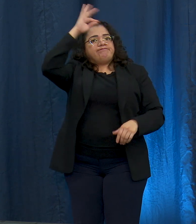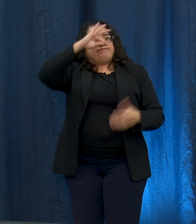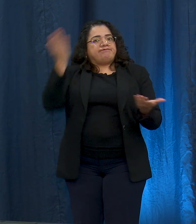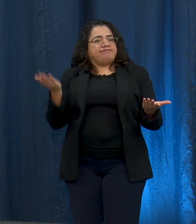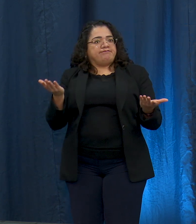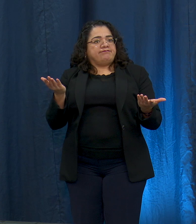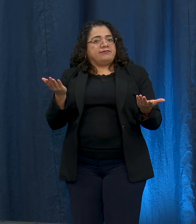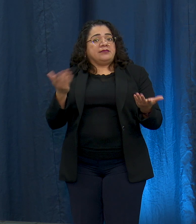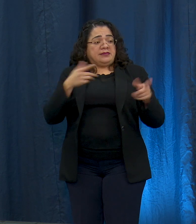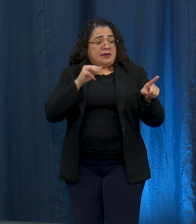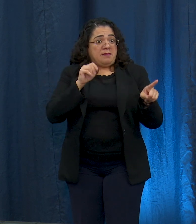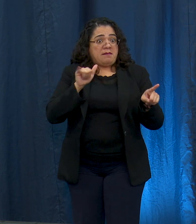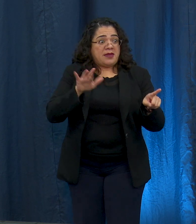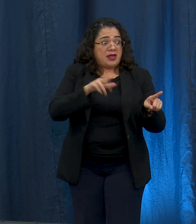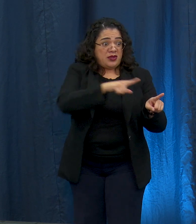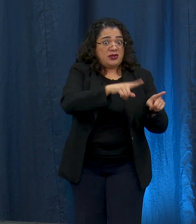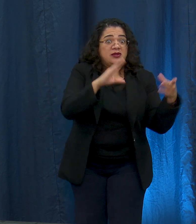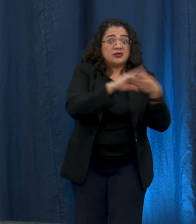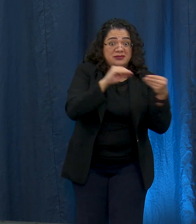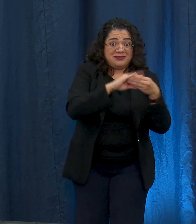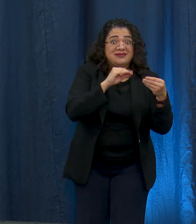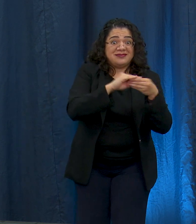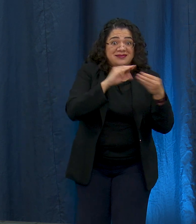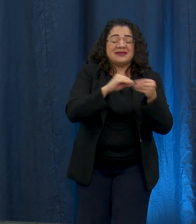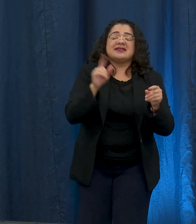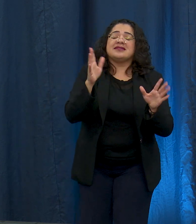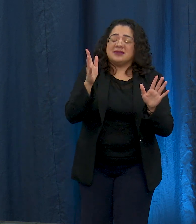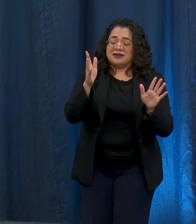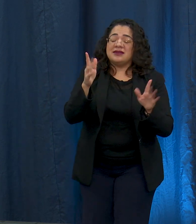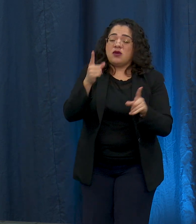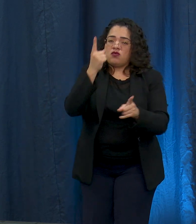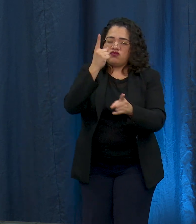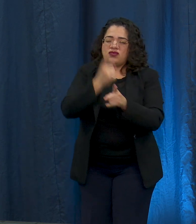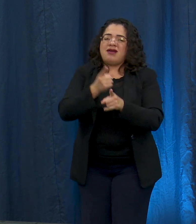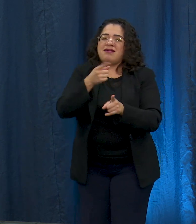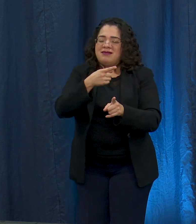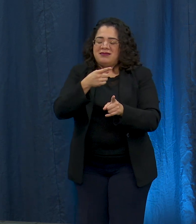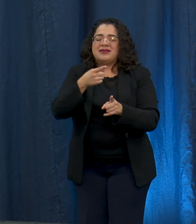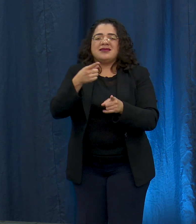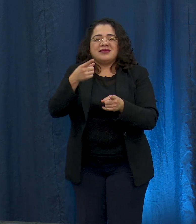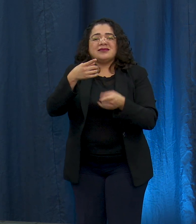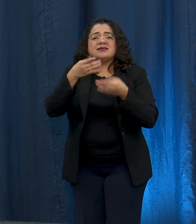as the Mayor said it's really important that we keep the surgical masks and the